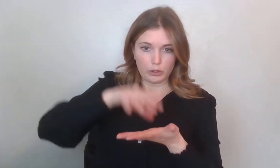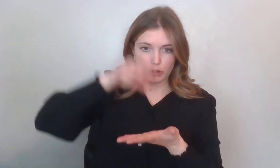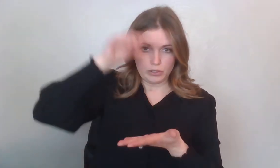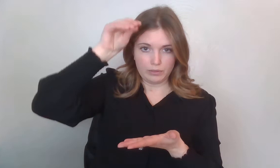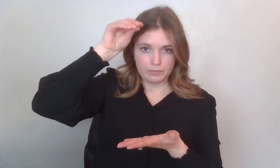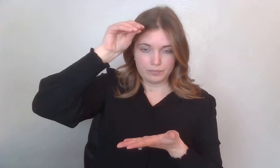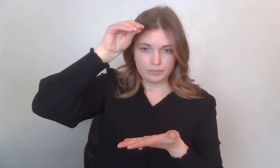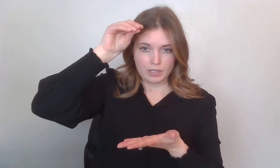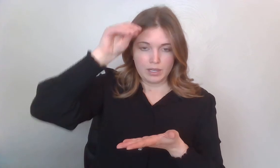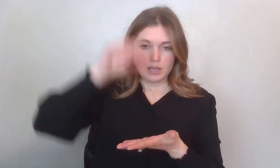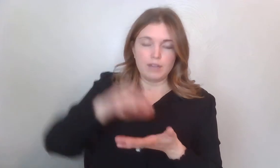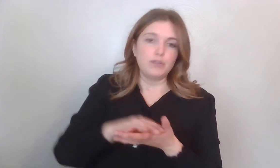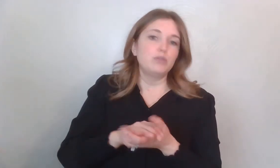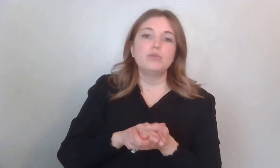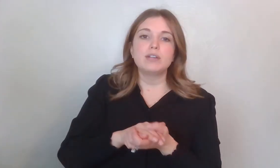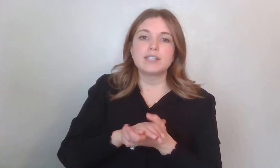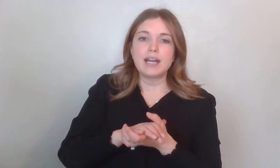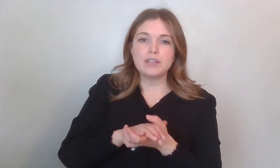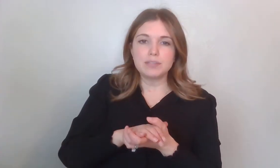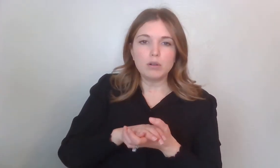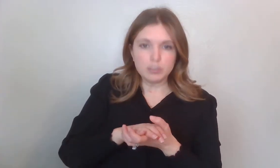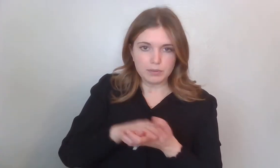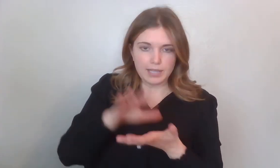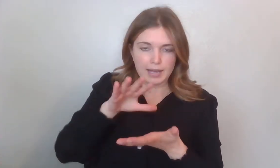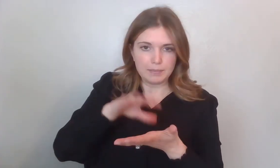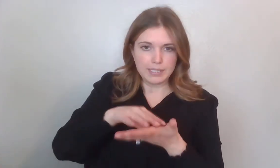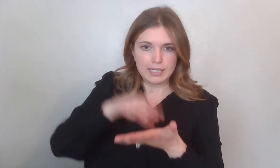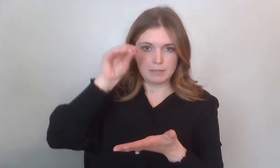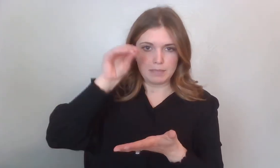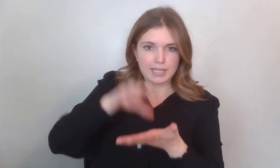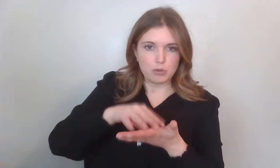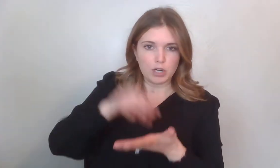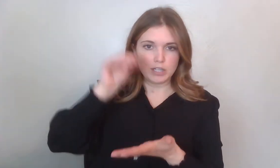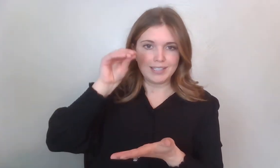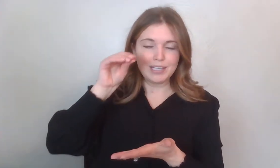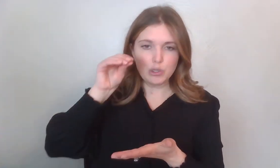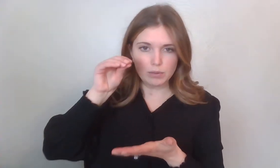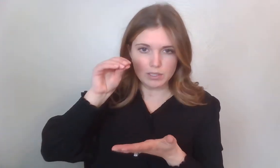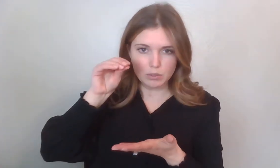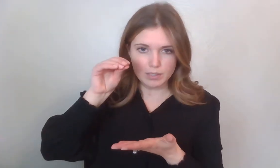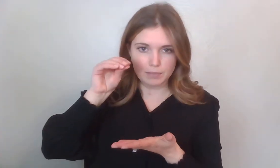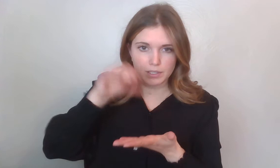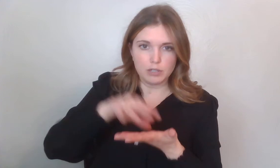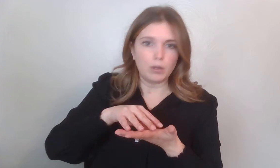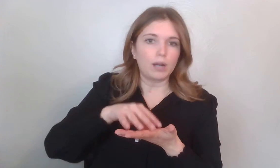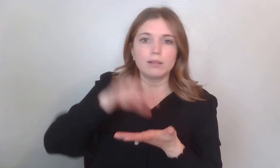LEARN If you sign this multiple times, it means that you are continually doing something. You are